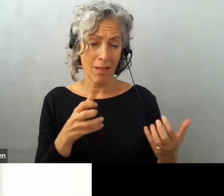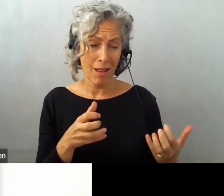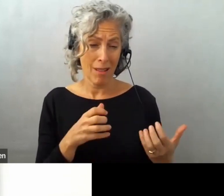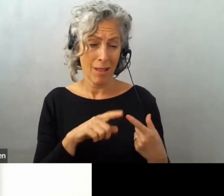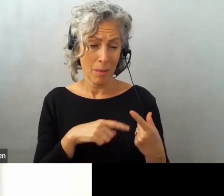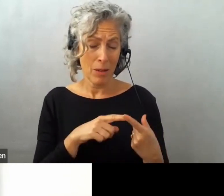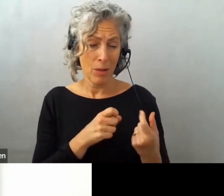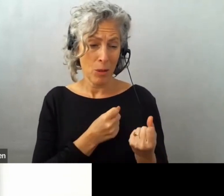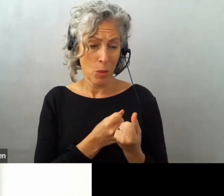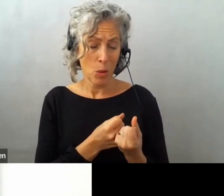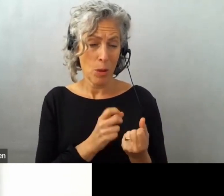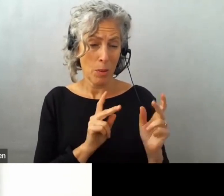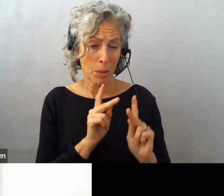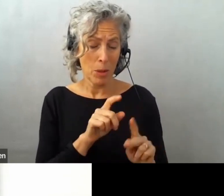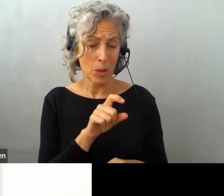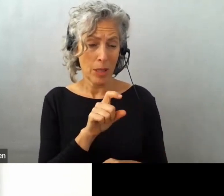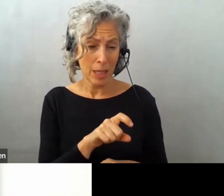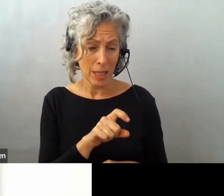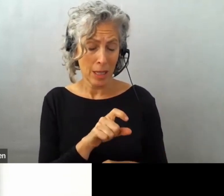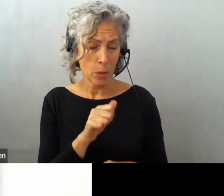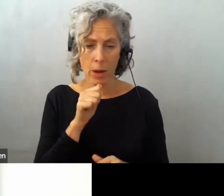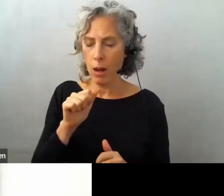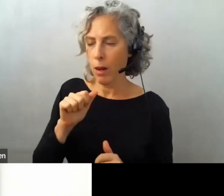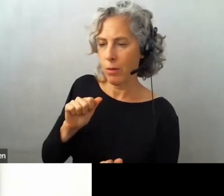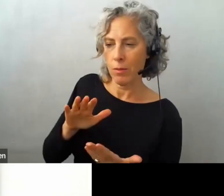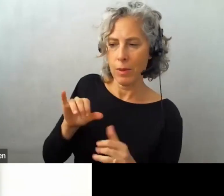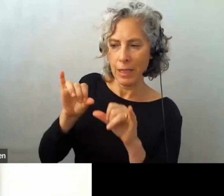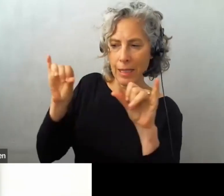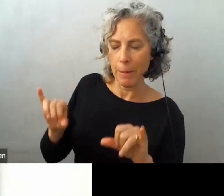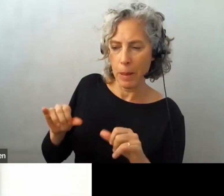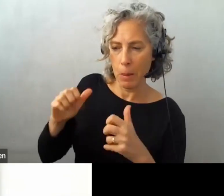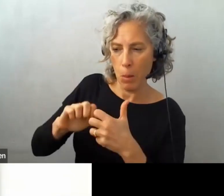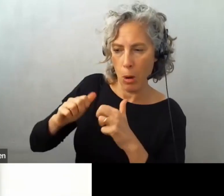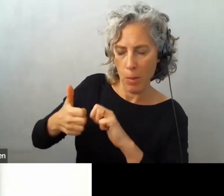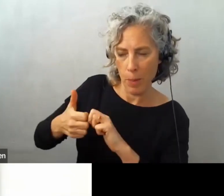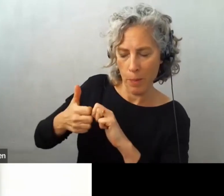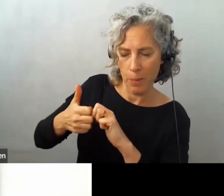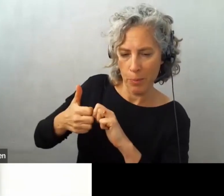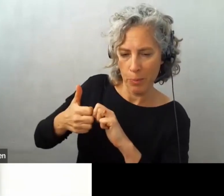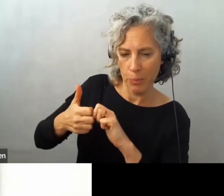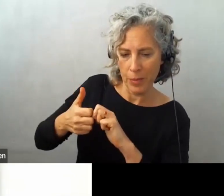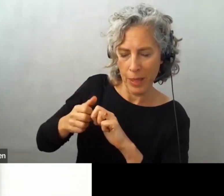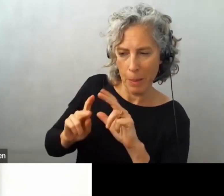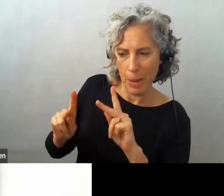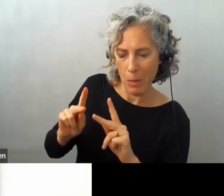support that people need, we haven't addressed the systemic problem in which people with disabilities are still in a